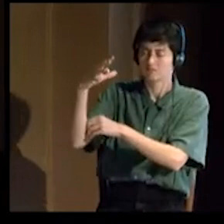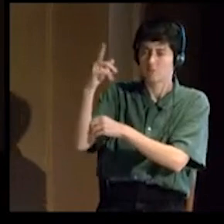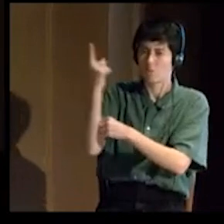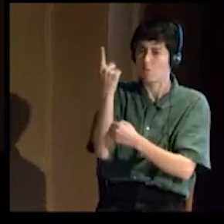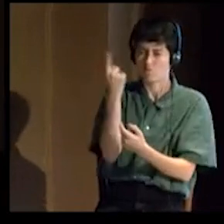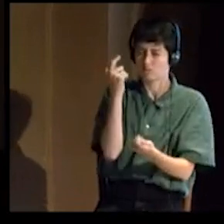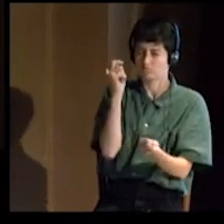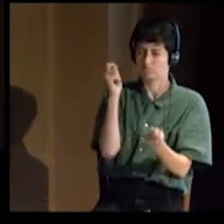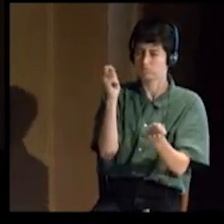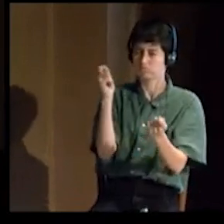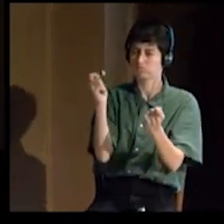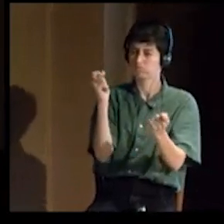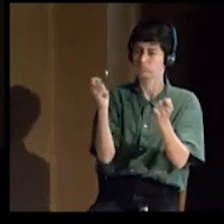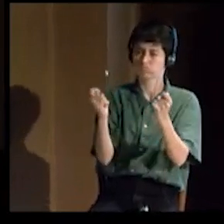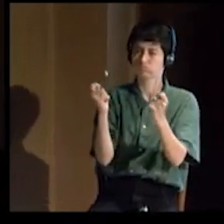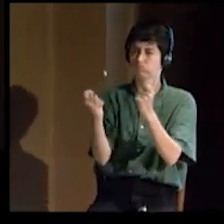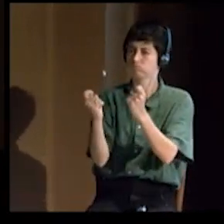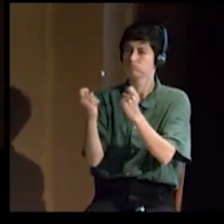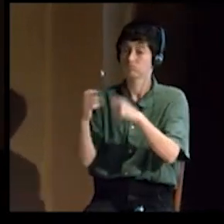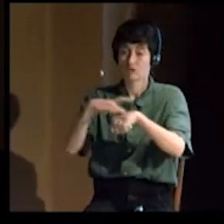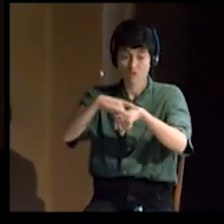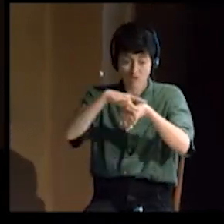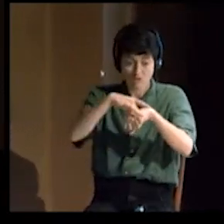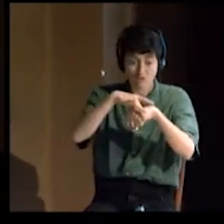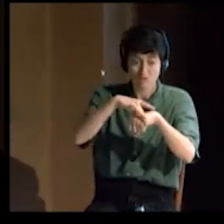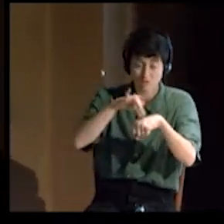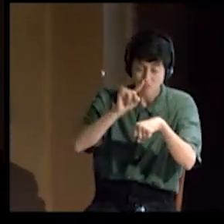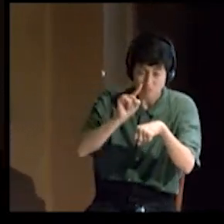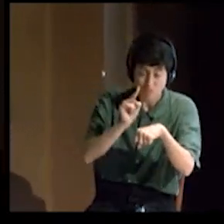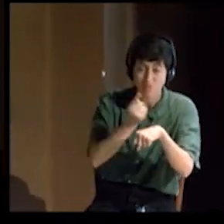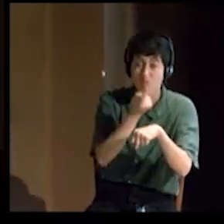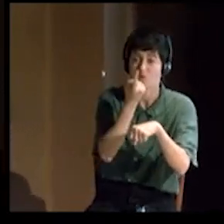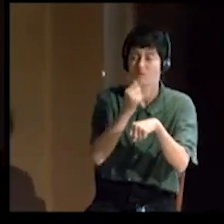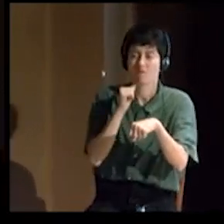Earth, the only known planetary body with liquid water oceans, silica rich continents,